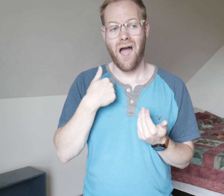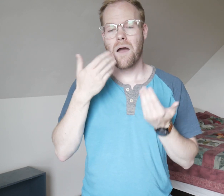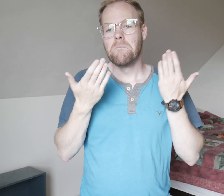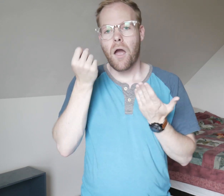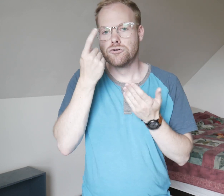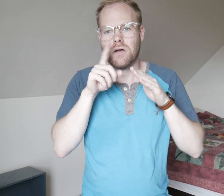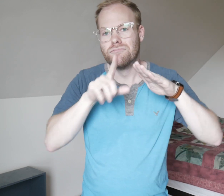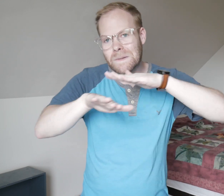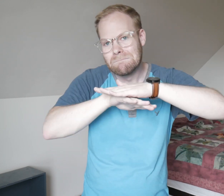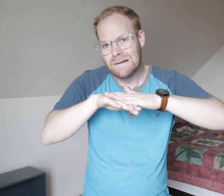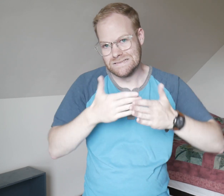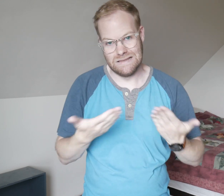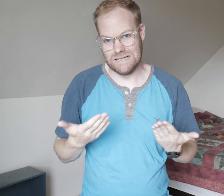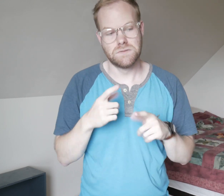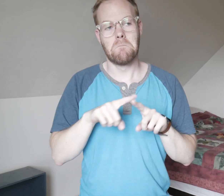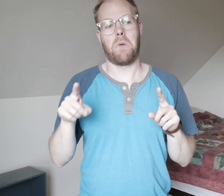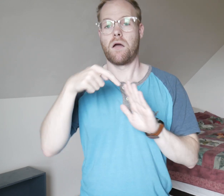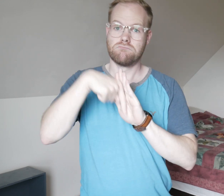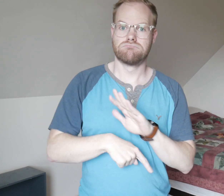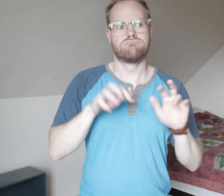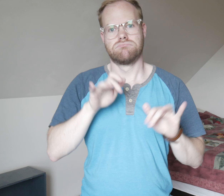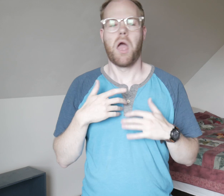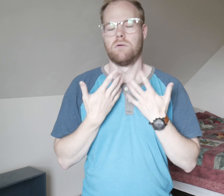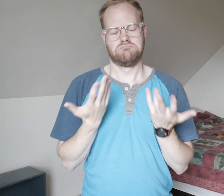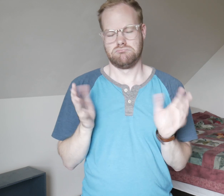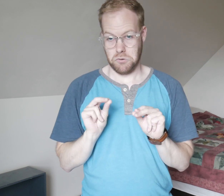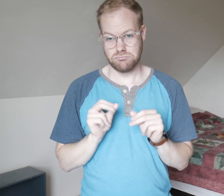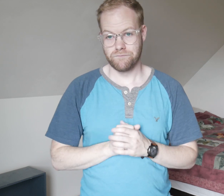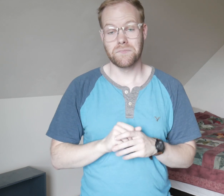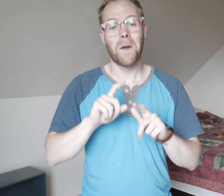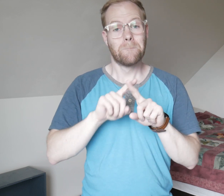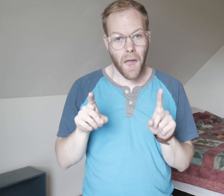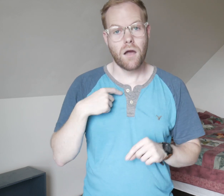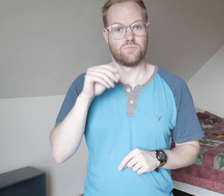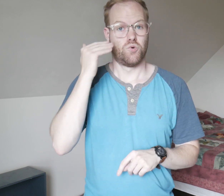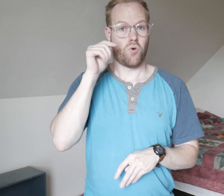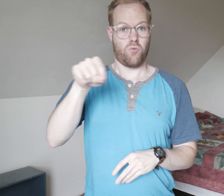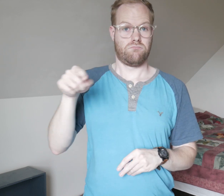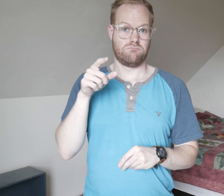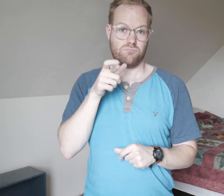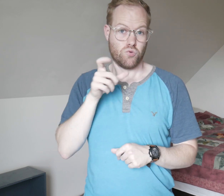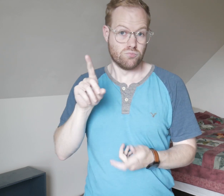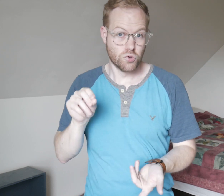I may understand really basic things, but in-depth typing, no. But I do know people who do.